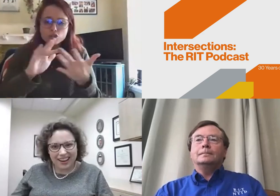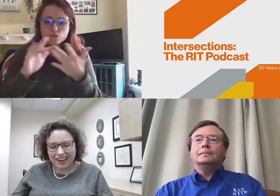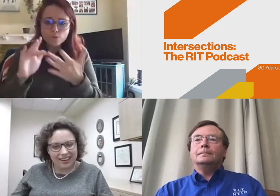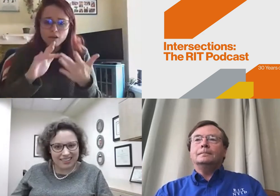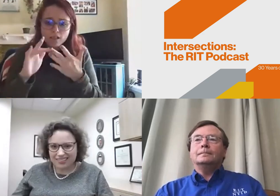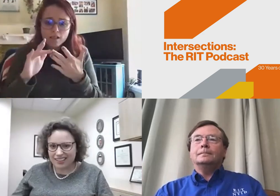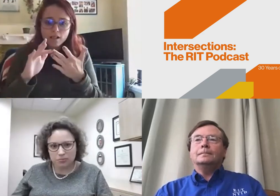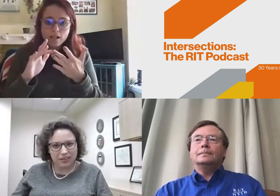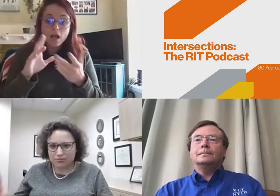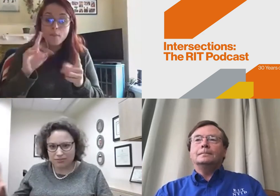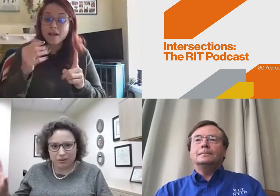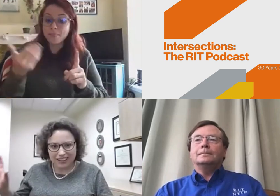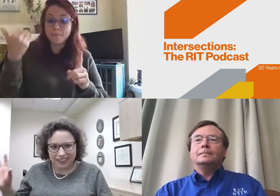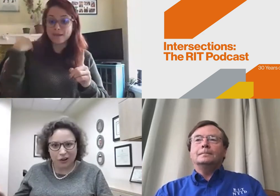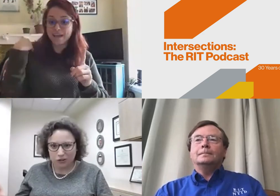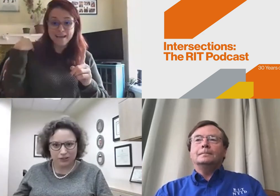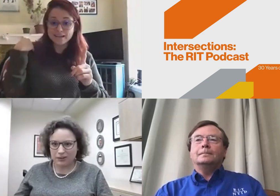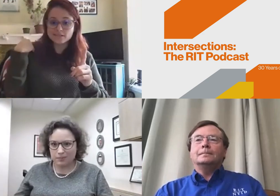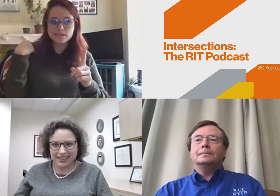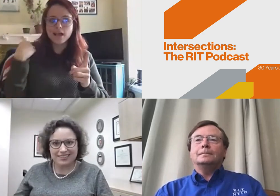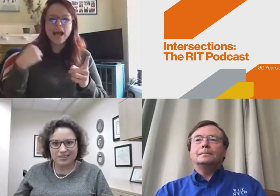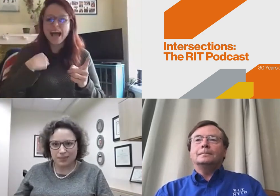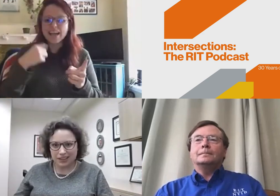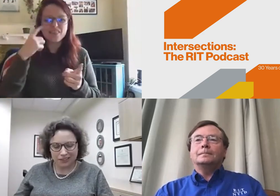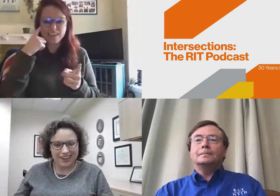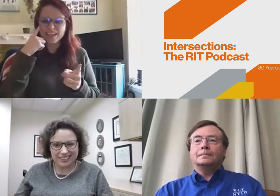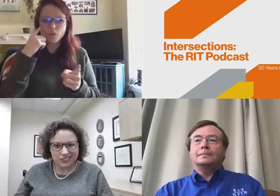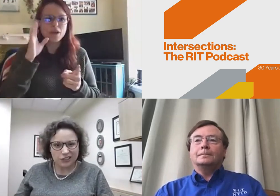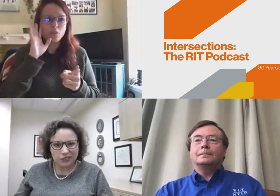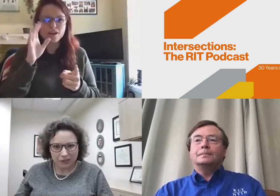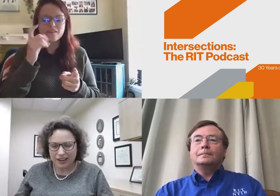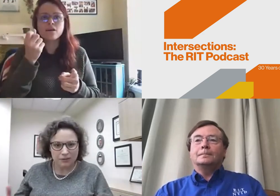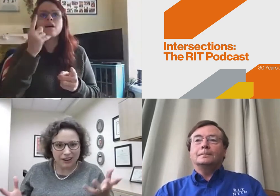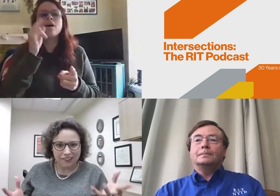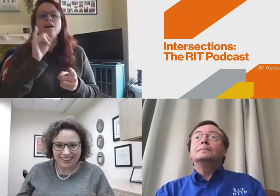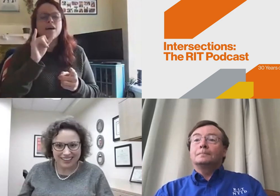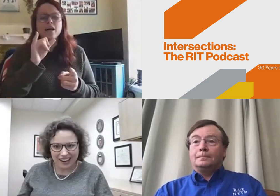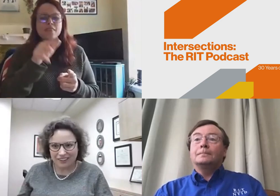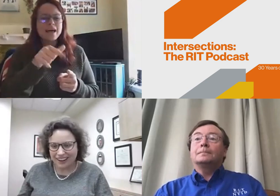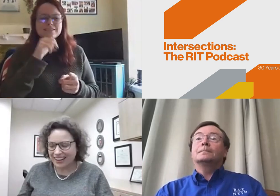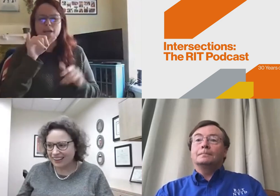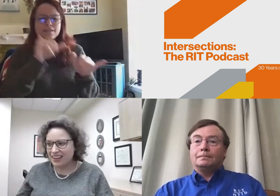I think that's really fundamentally altering what it means to be an RIT student or anywhere in higher ed."